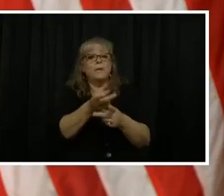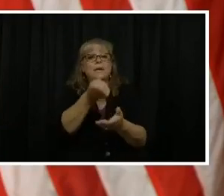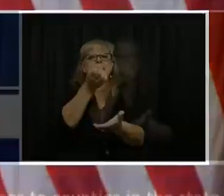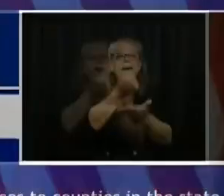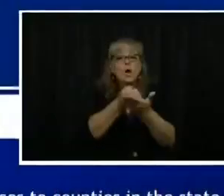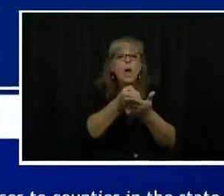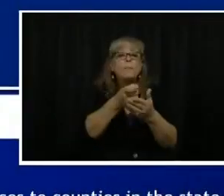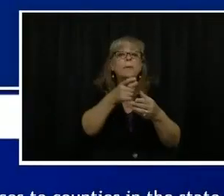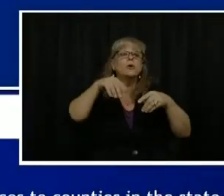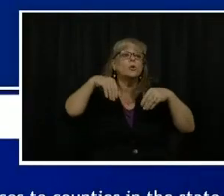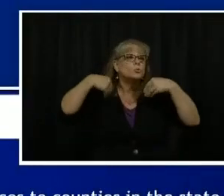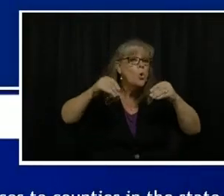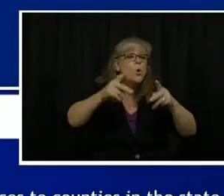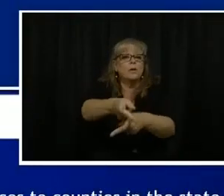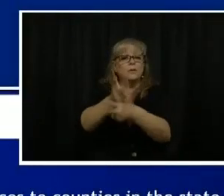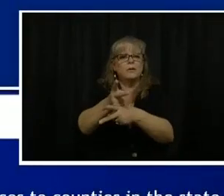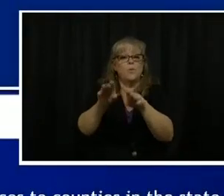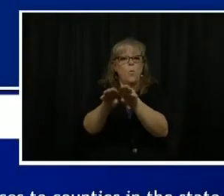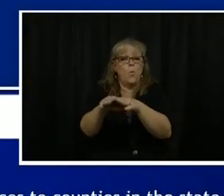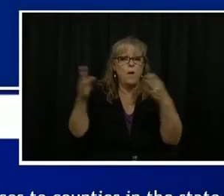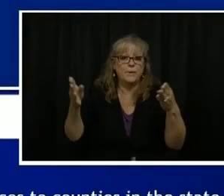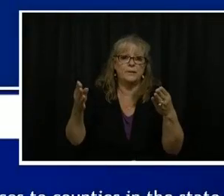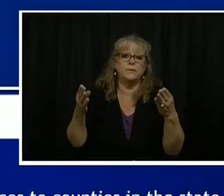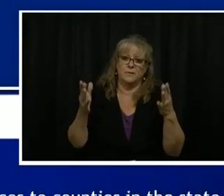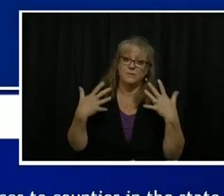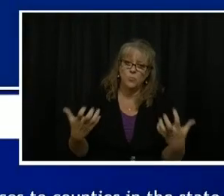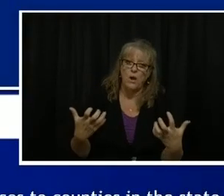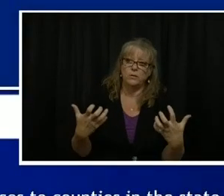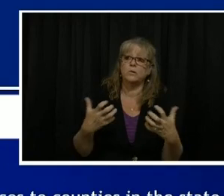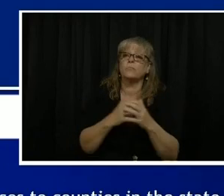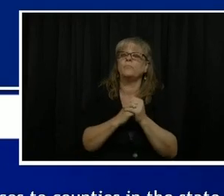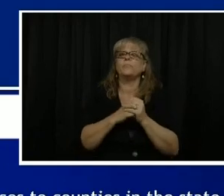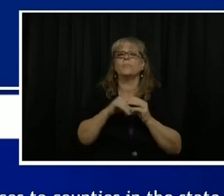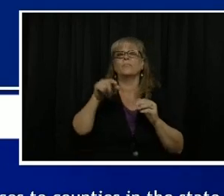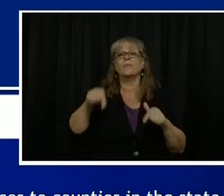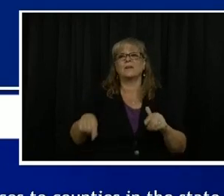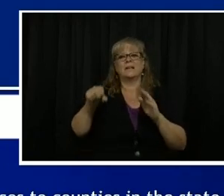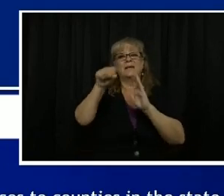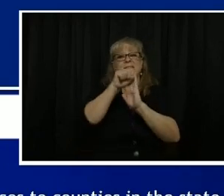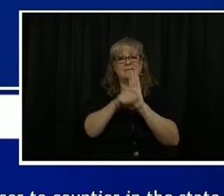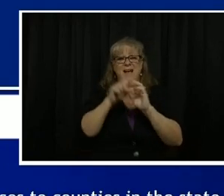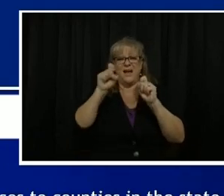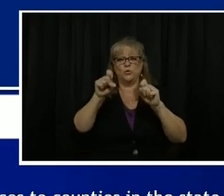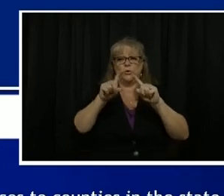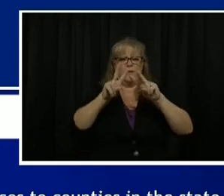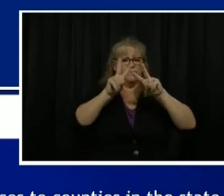OPEN, KEEP OUR ECONOMY OPEN, AND SAVE LIVES.